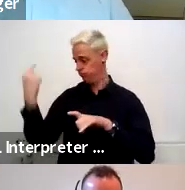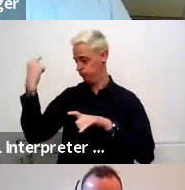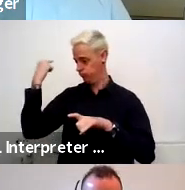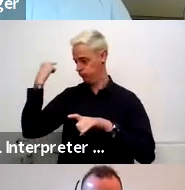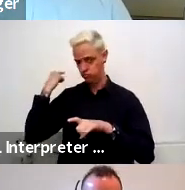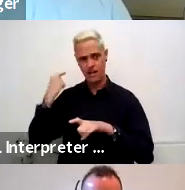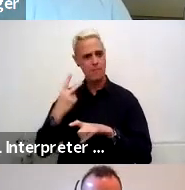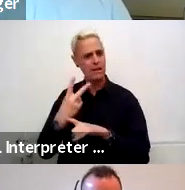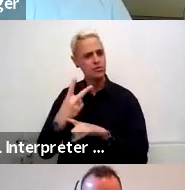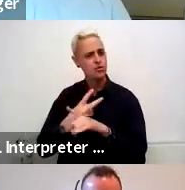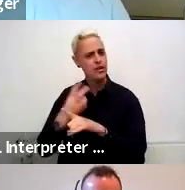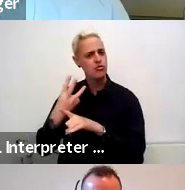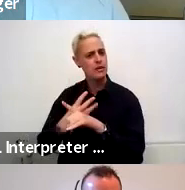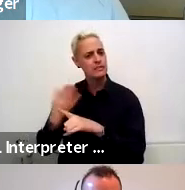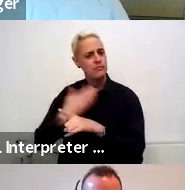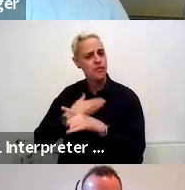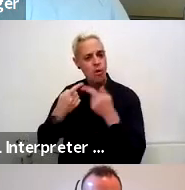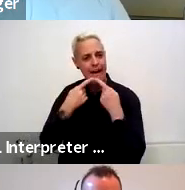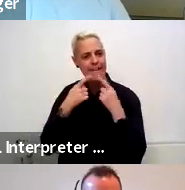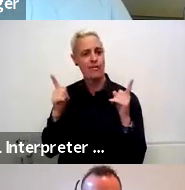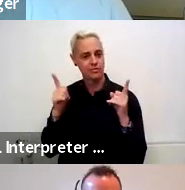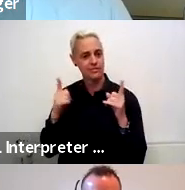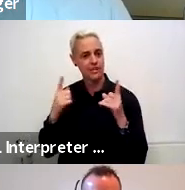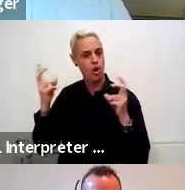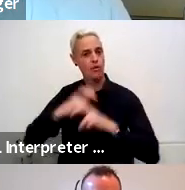Two, three weeks before lockdown was formally announced by virus.